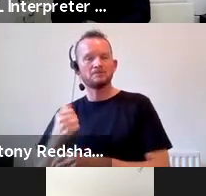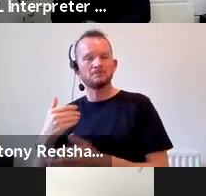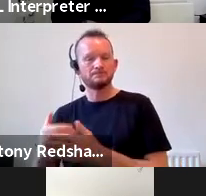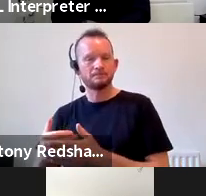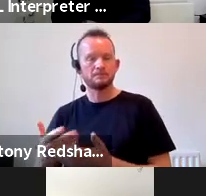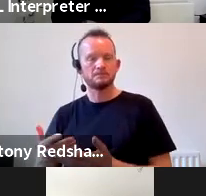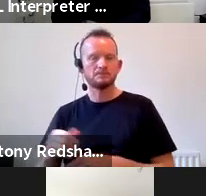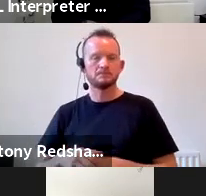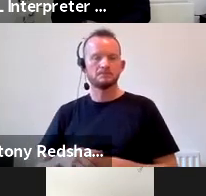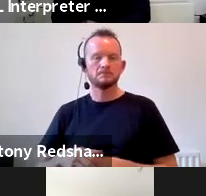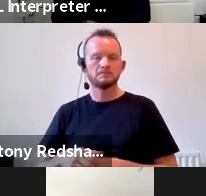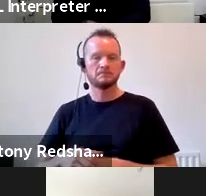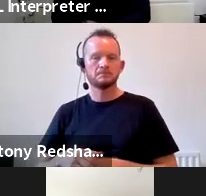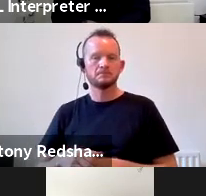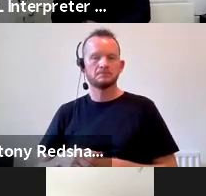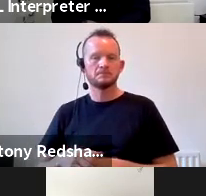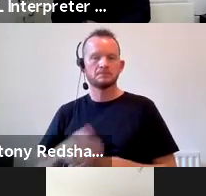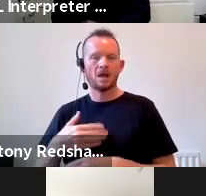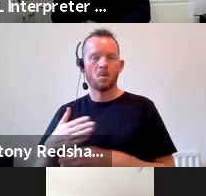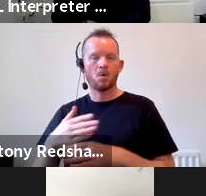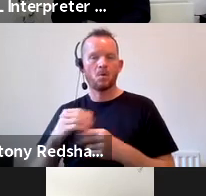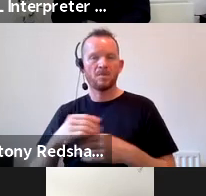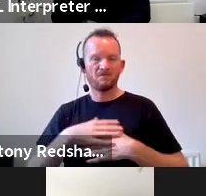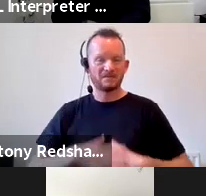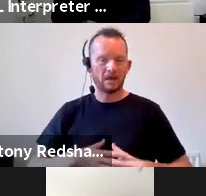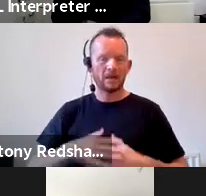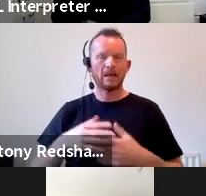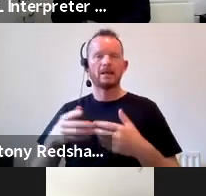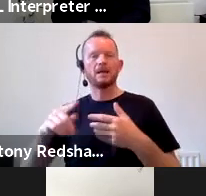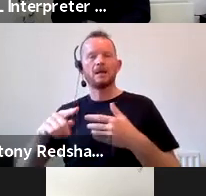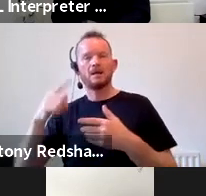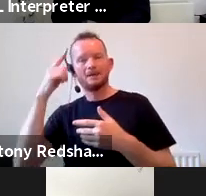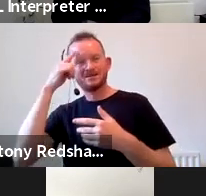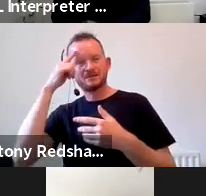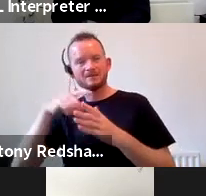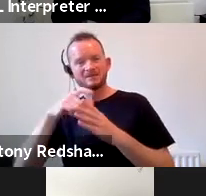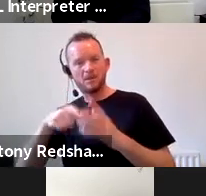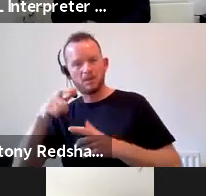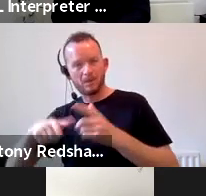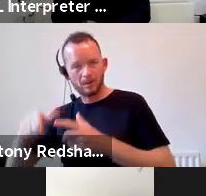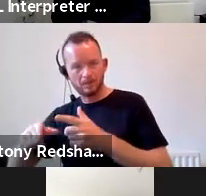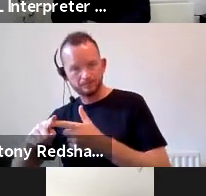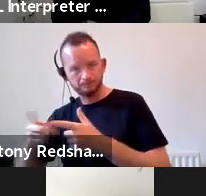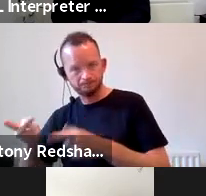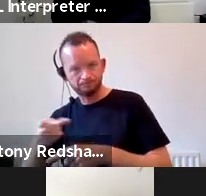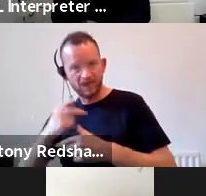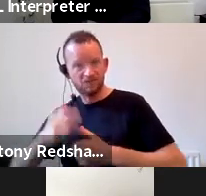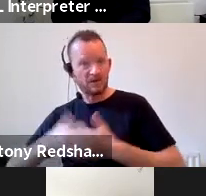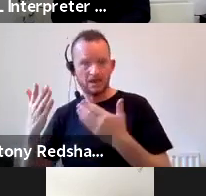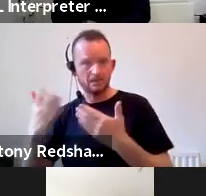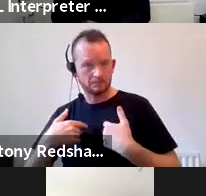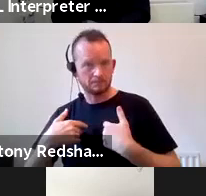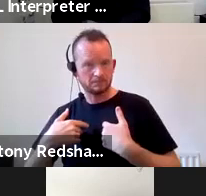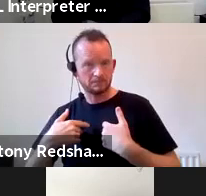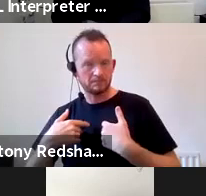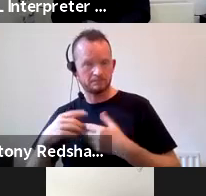I work with physically and mentally disabled people every day.